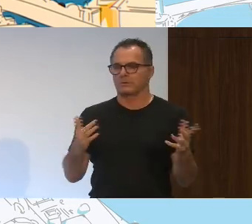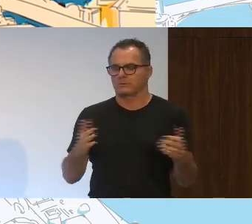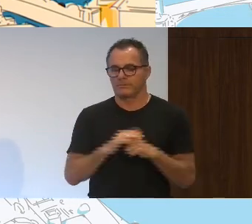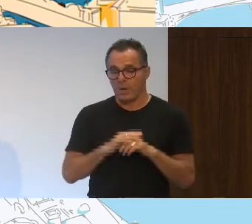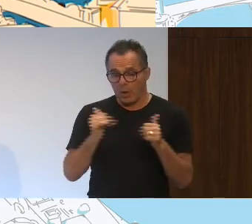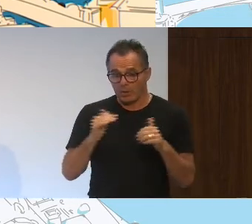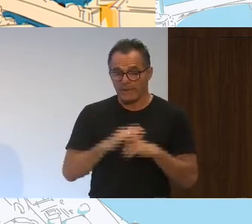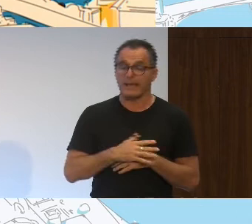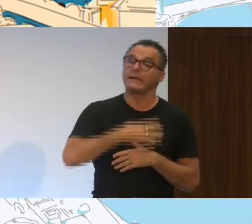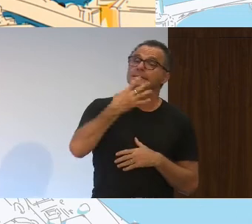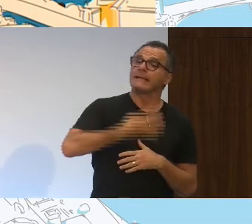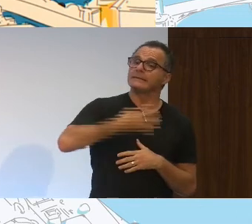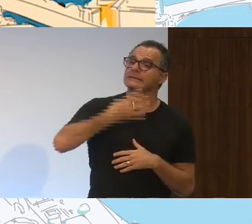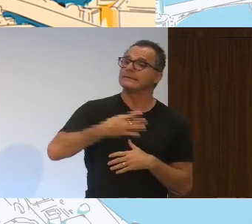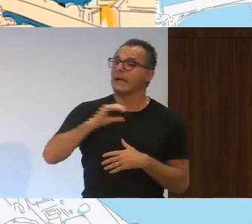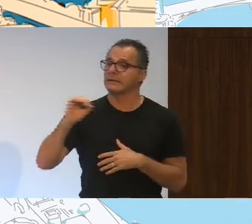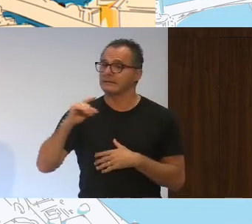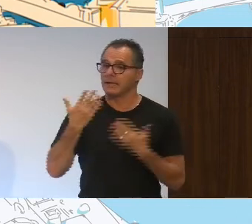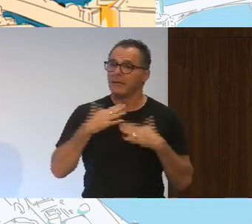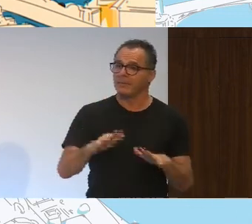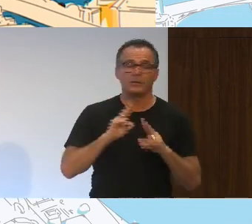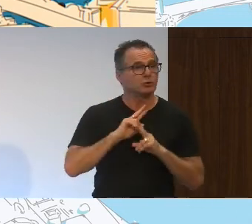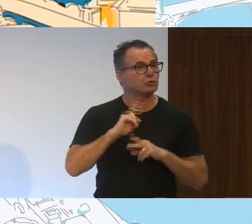by 1990, we'd done two really key experiments that